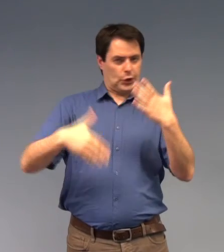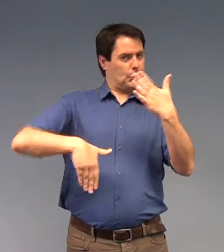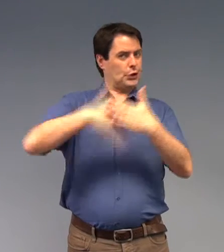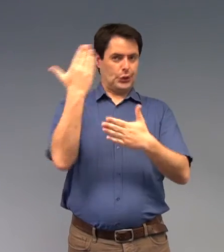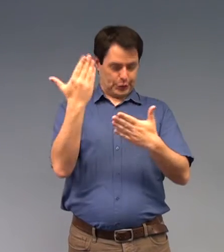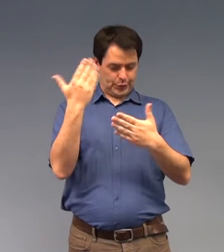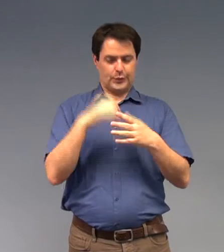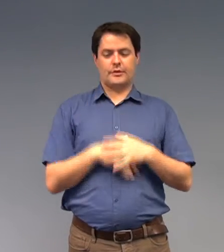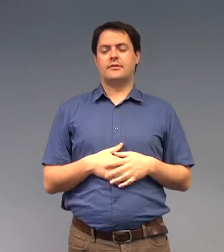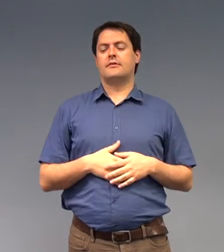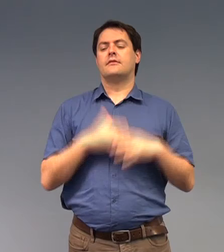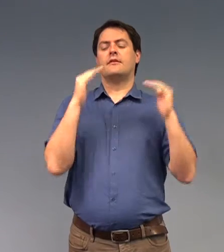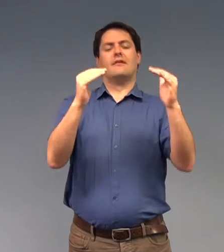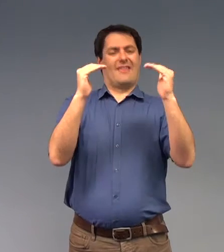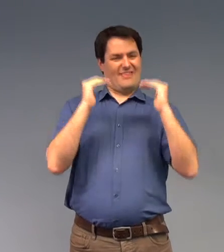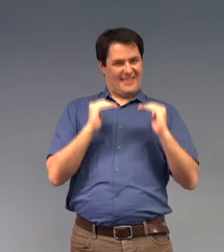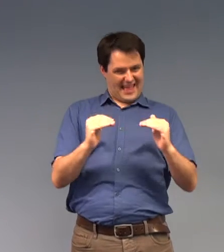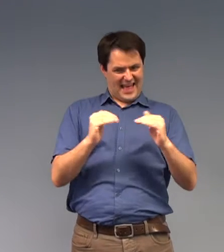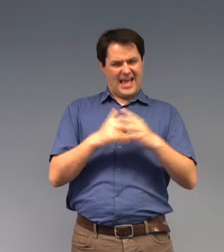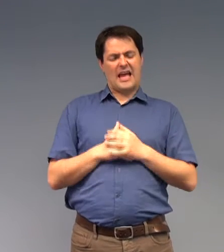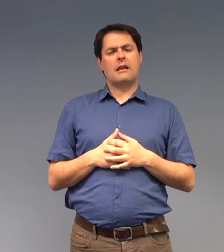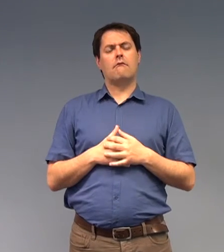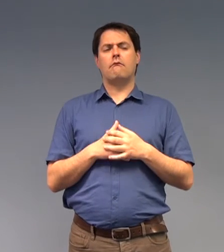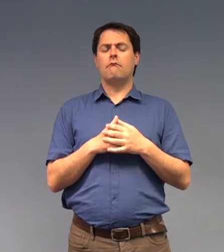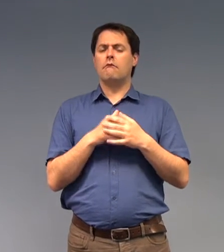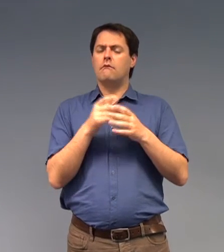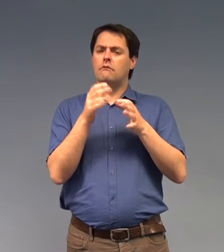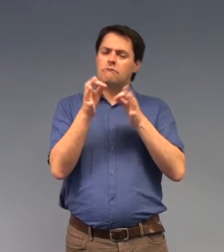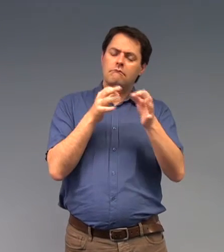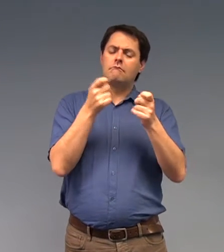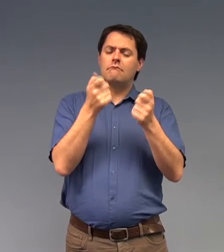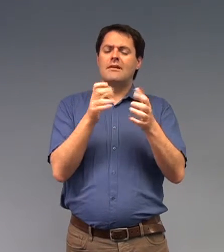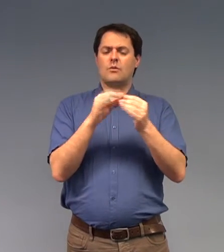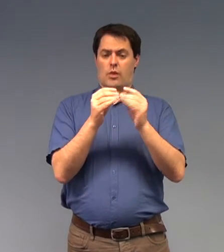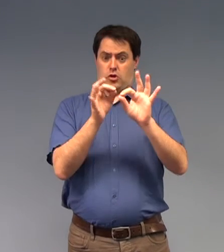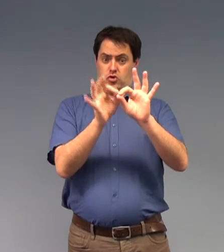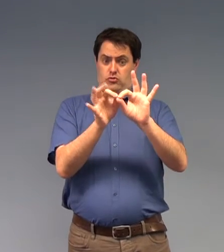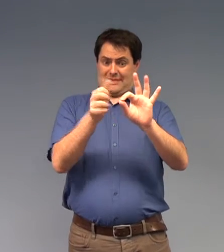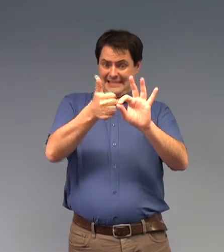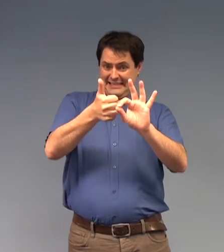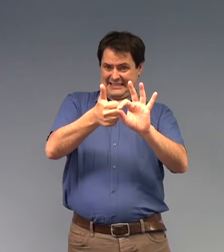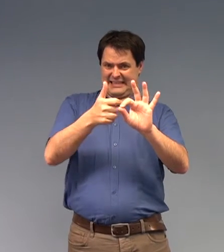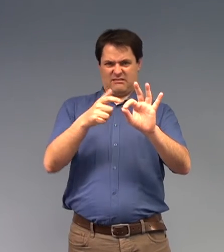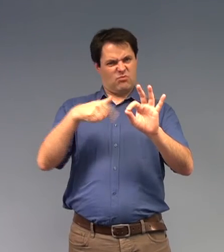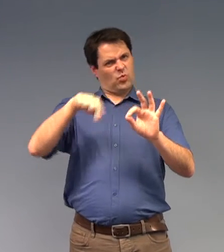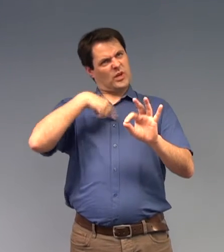and just draw your attention to the fact that this is not a new phenomenom.